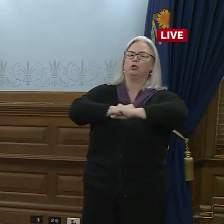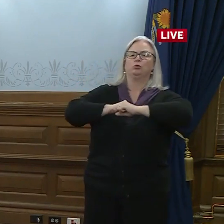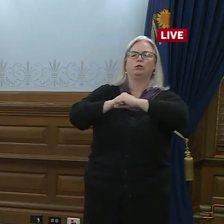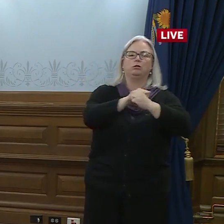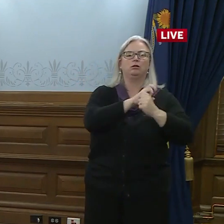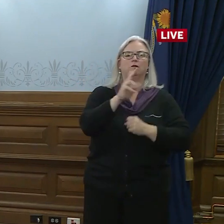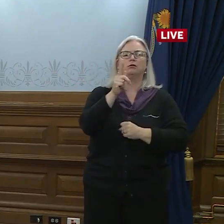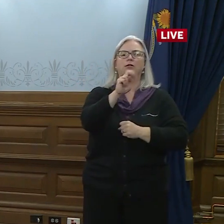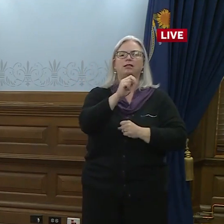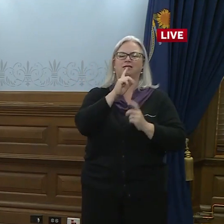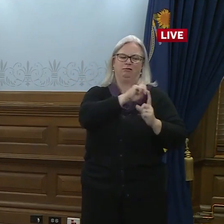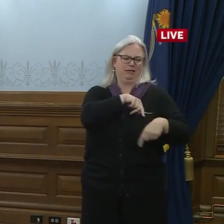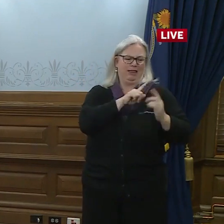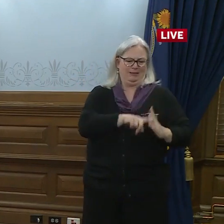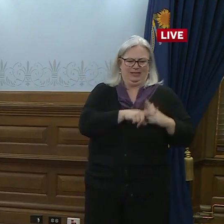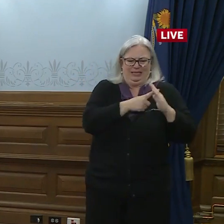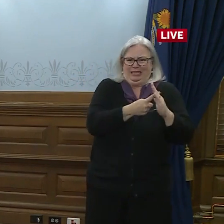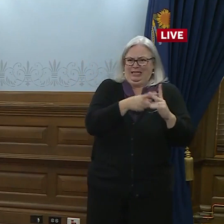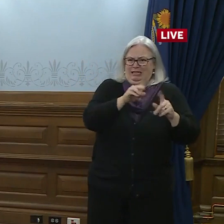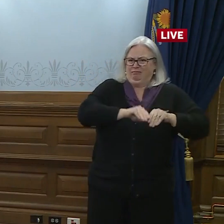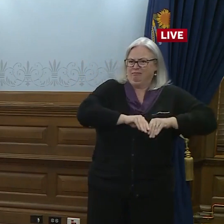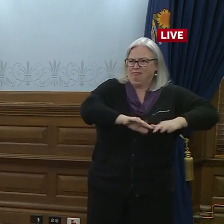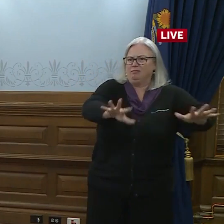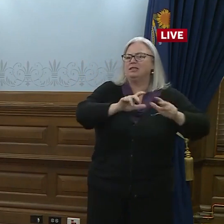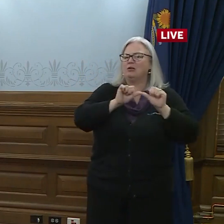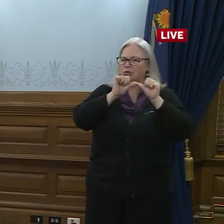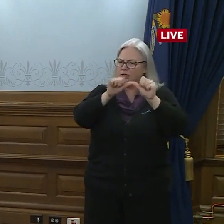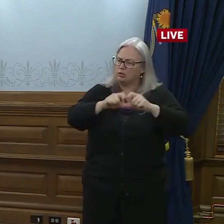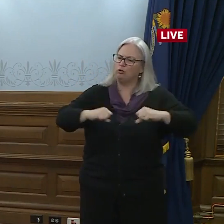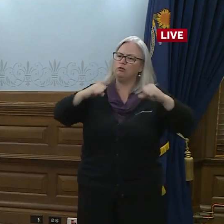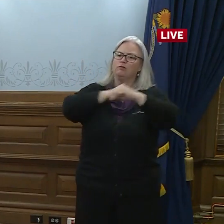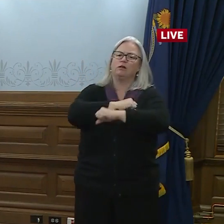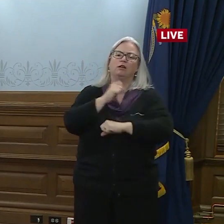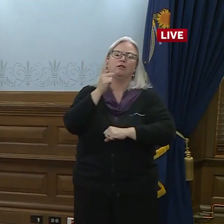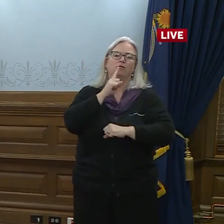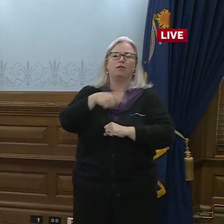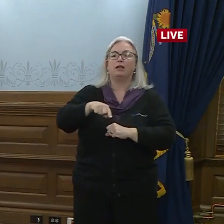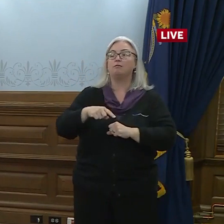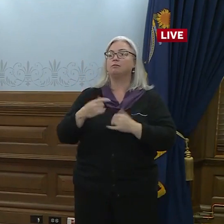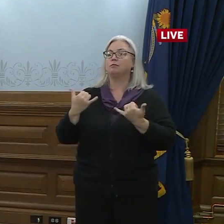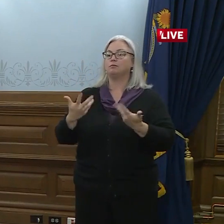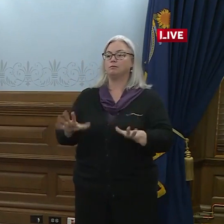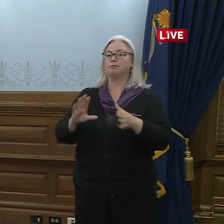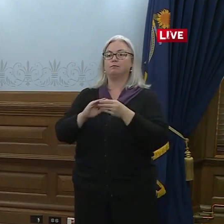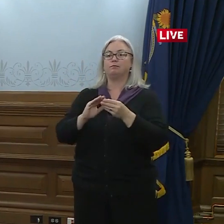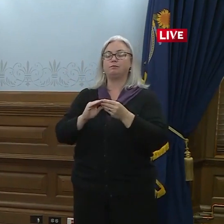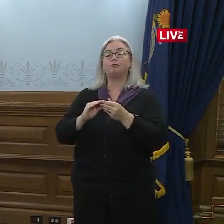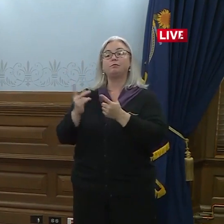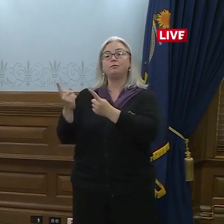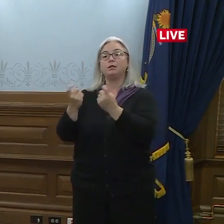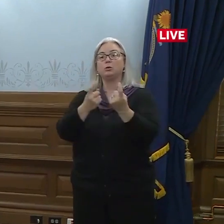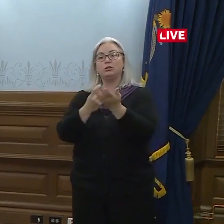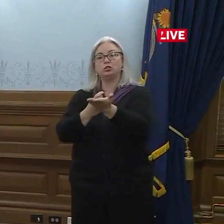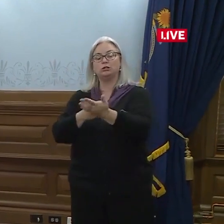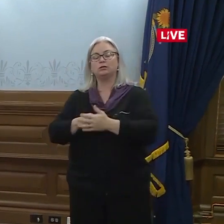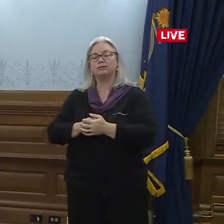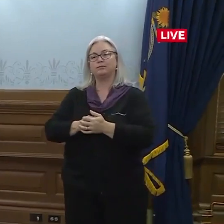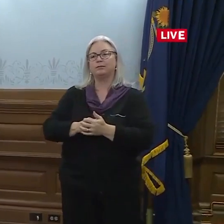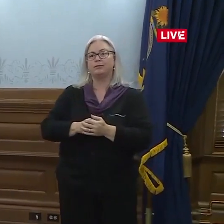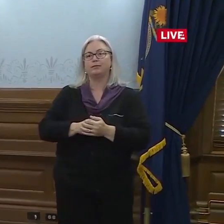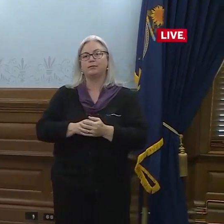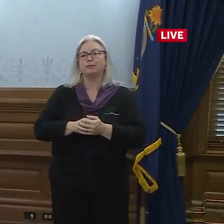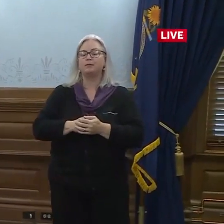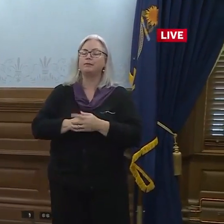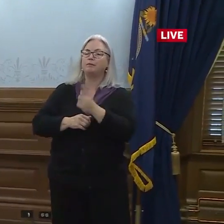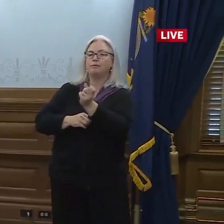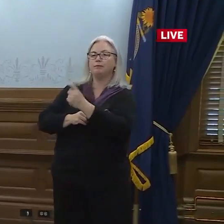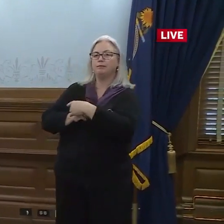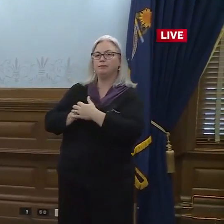IT’S WHY I’VE FOUGHT TO PROTECT CANS AND SINCE THE BEGINNING OF THIS PANDEMIC AND I WILL CONTINUE TO DO SO AND WITH THAT.